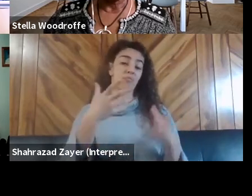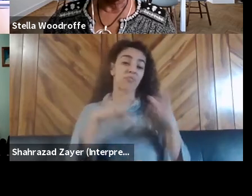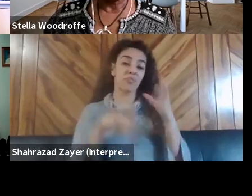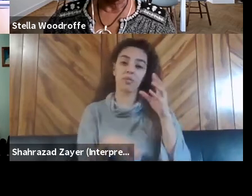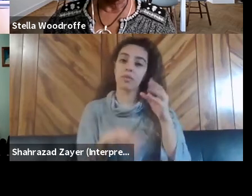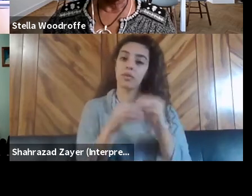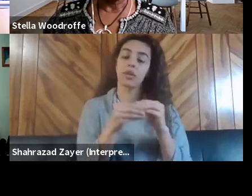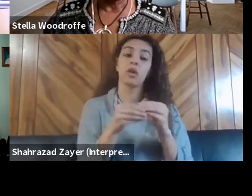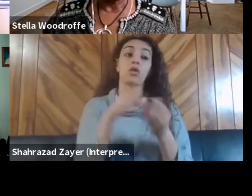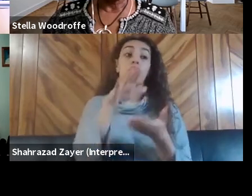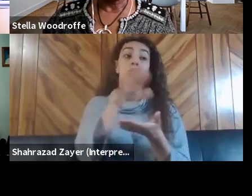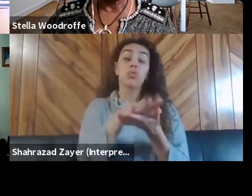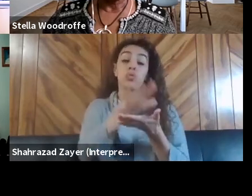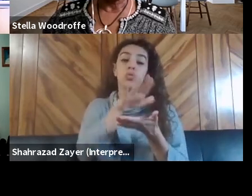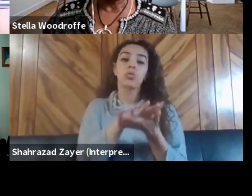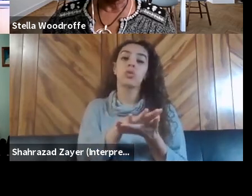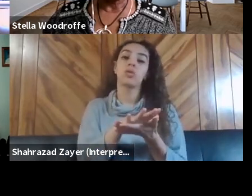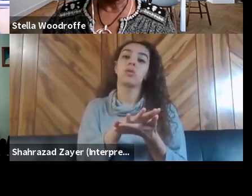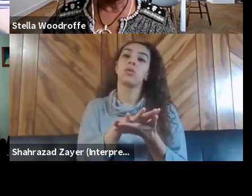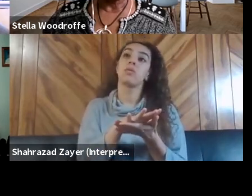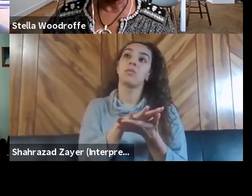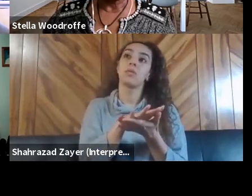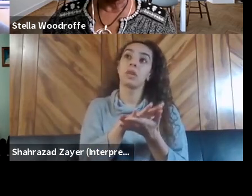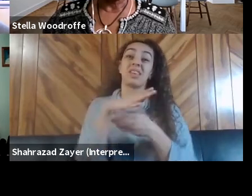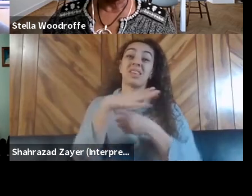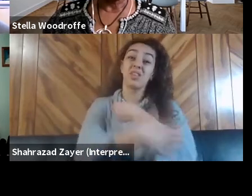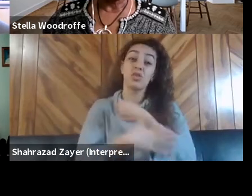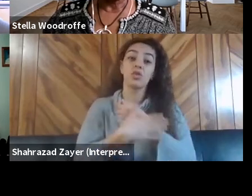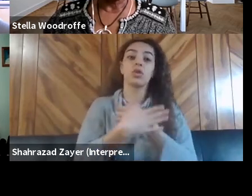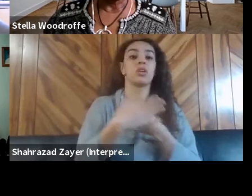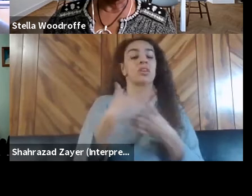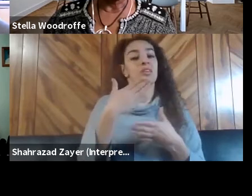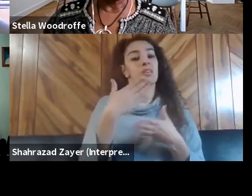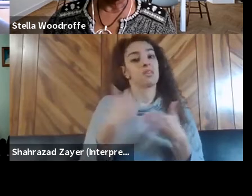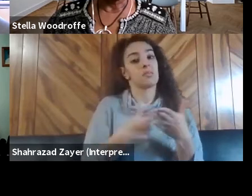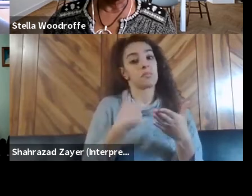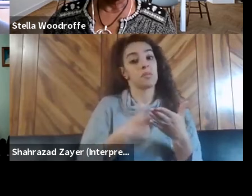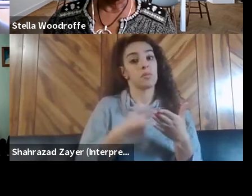hard time, you know, what the people who write these IEP